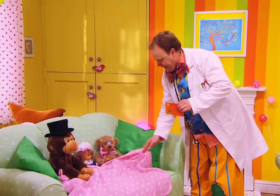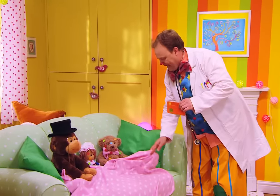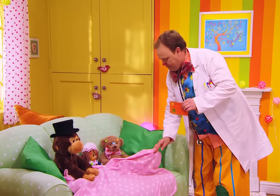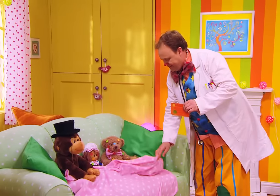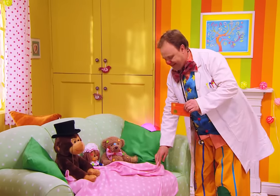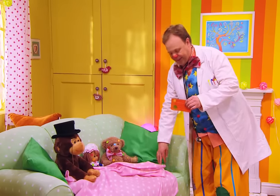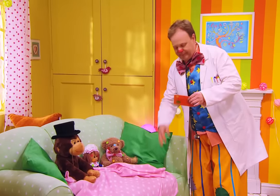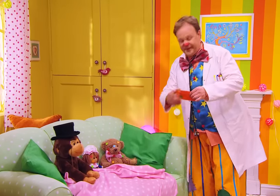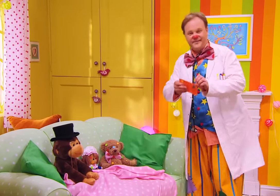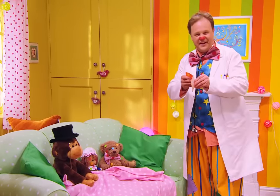allow me to help right